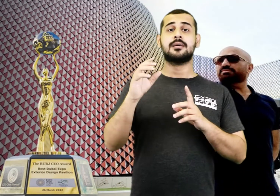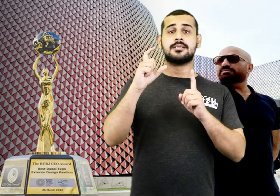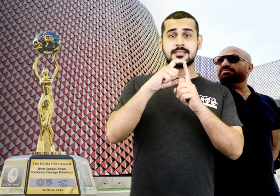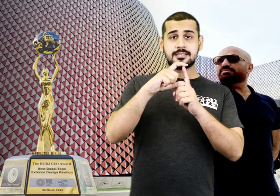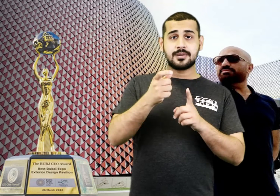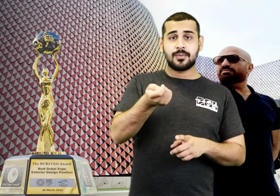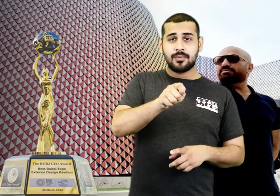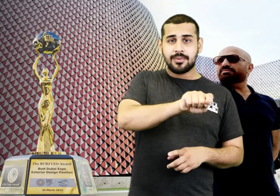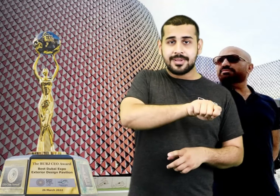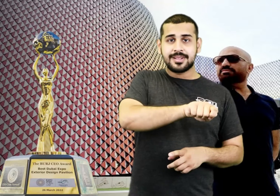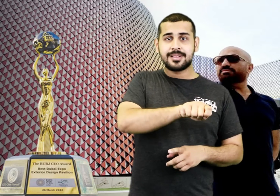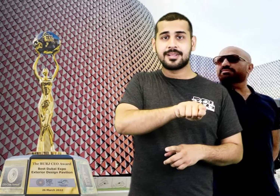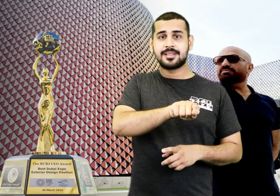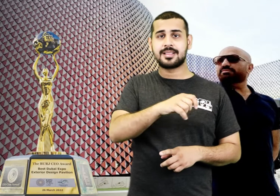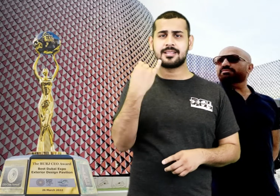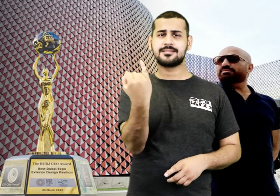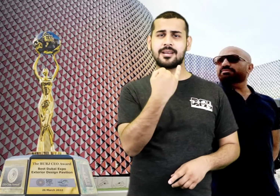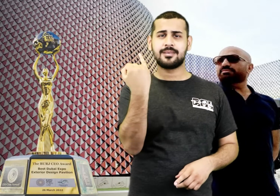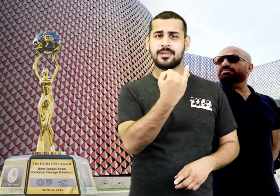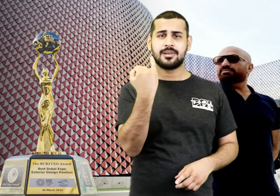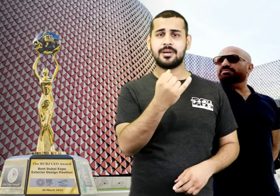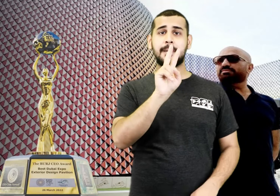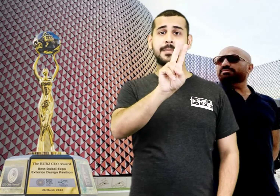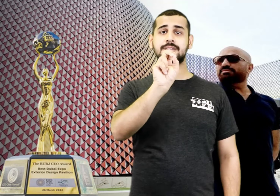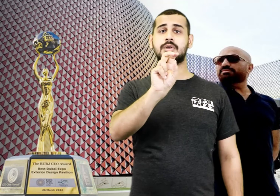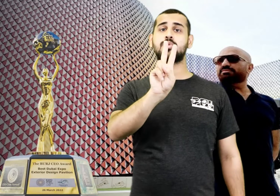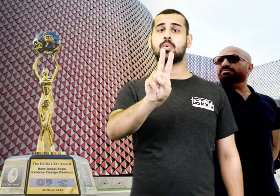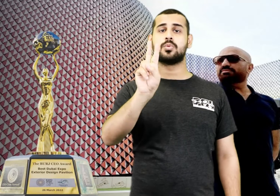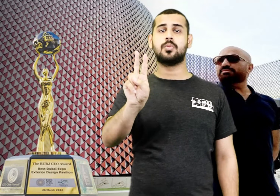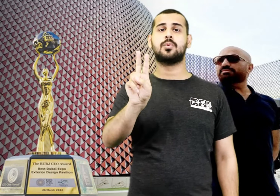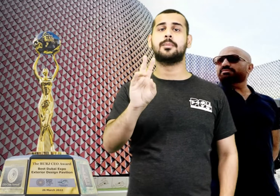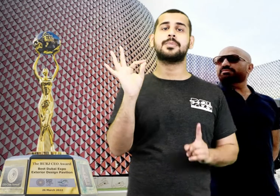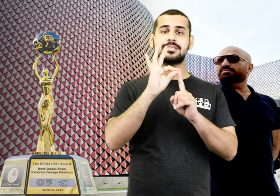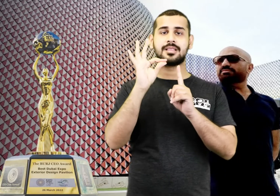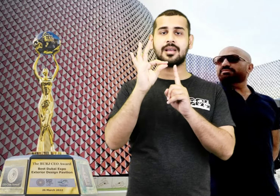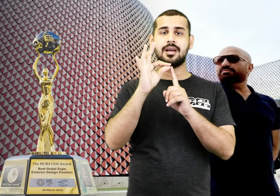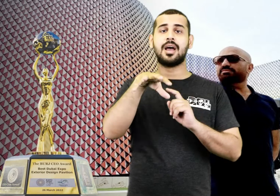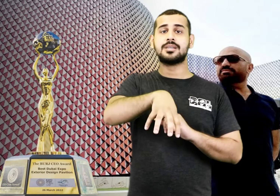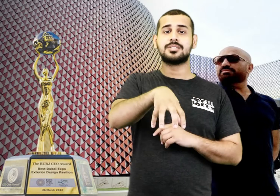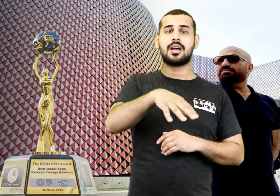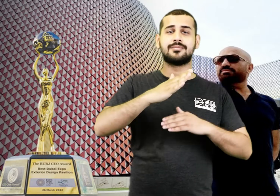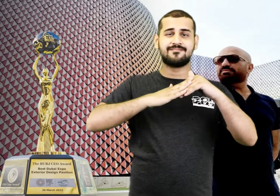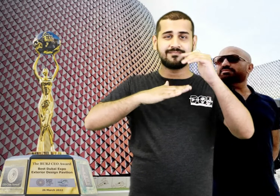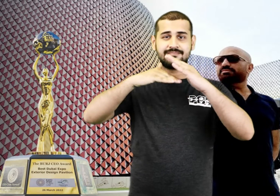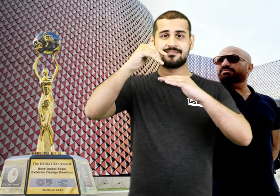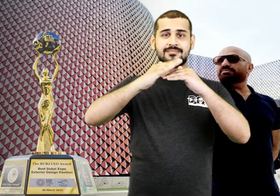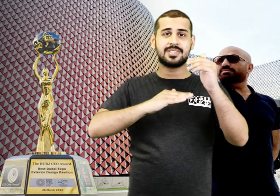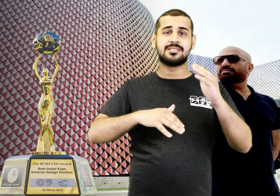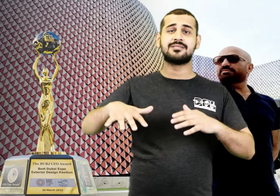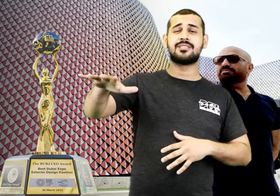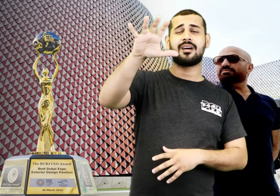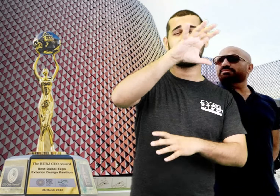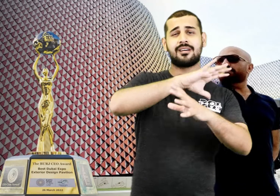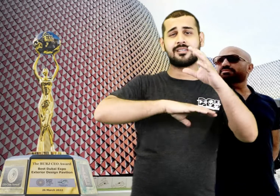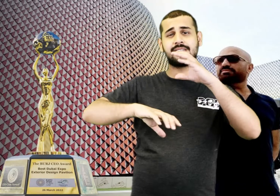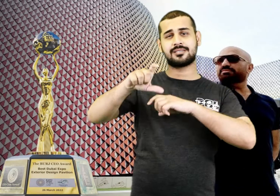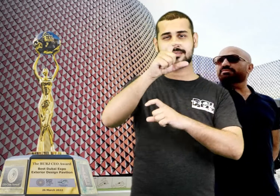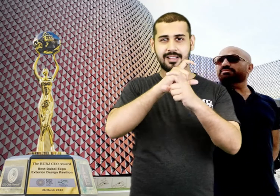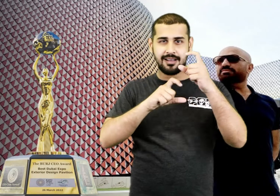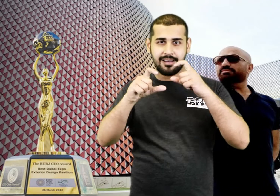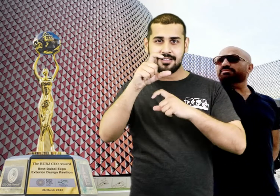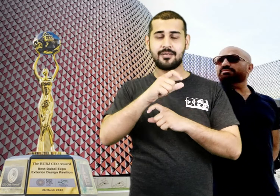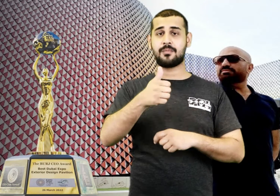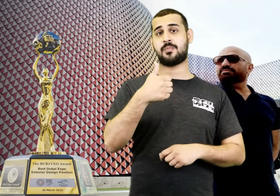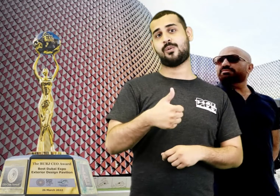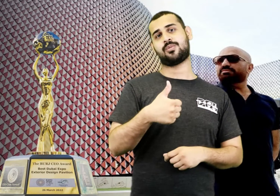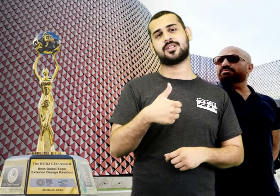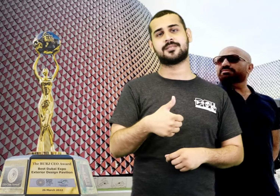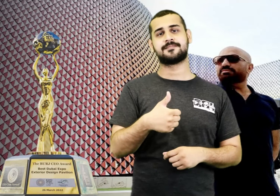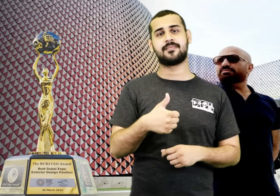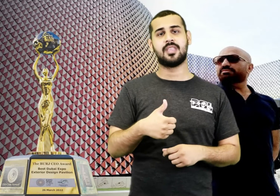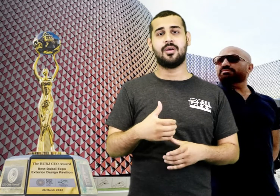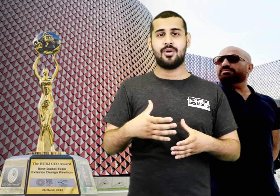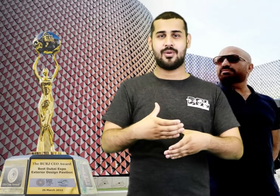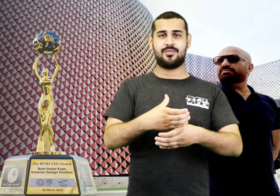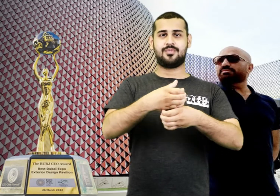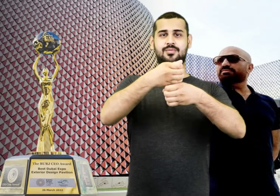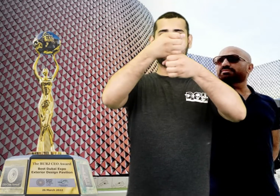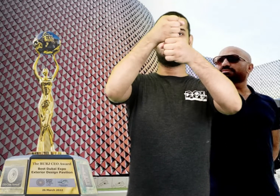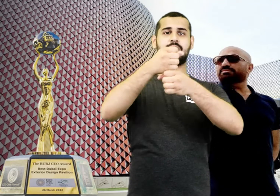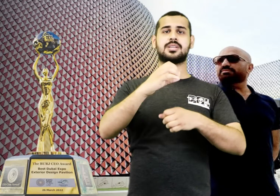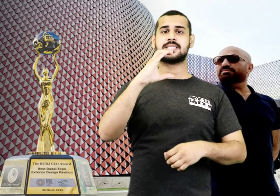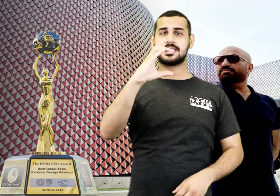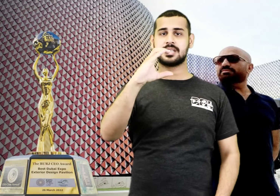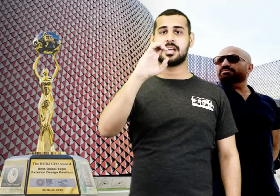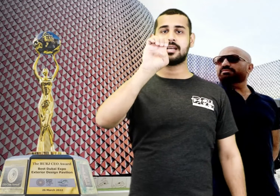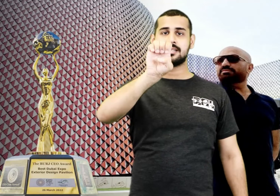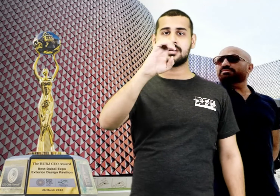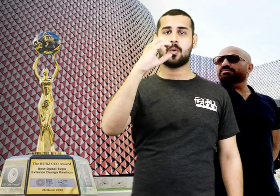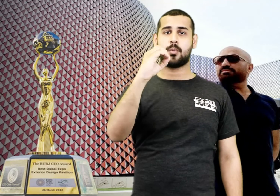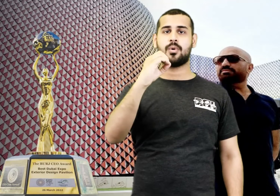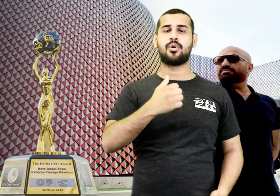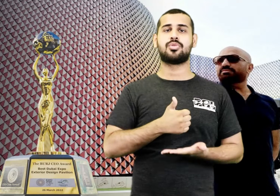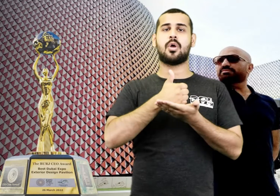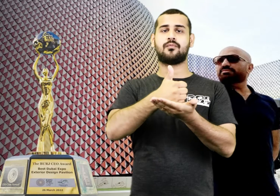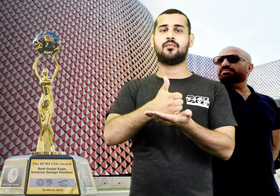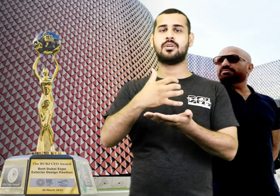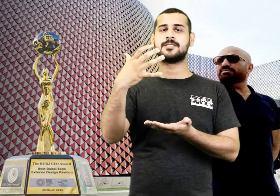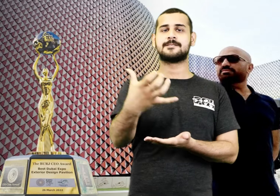the Pakistani pavilion has won the BURJ CEO Award for Best Pavilion Exterior Design at Dubai Expo 2022.